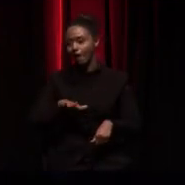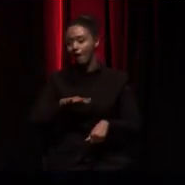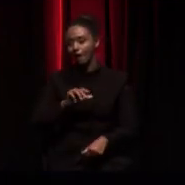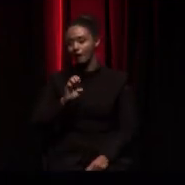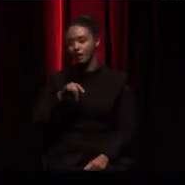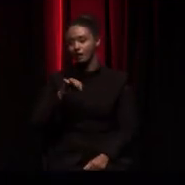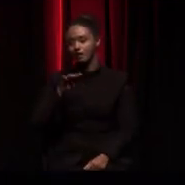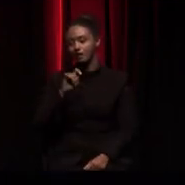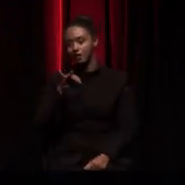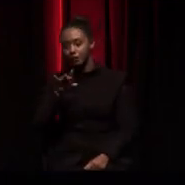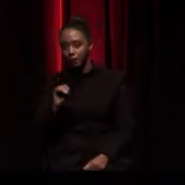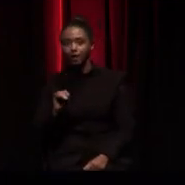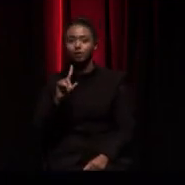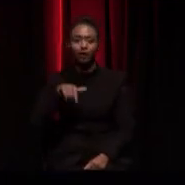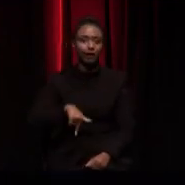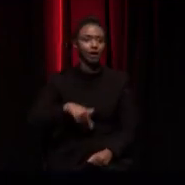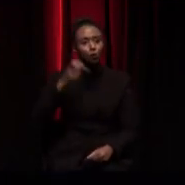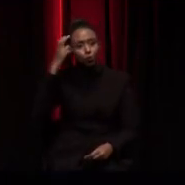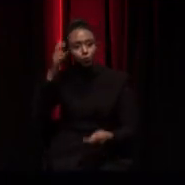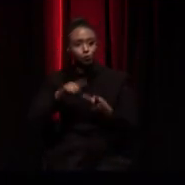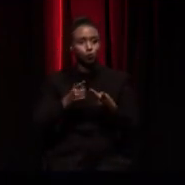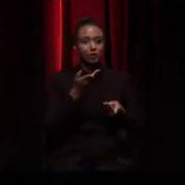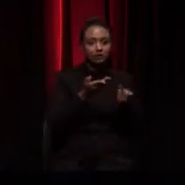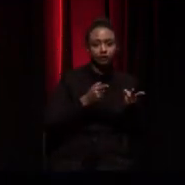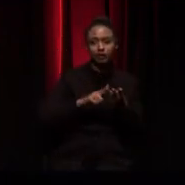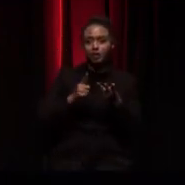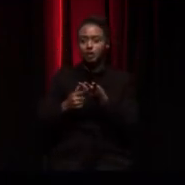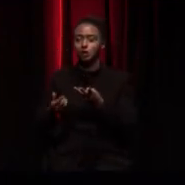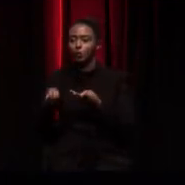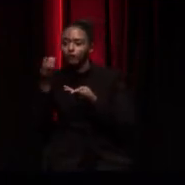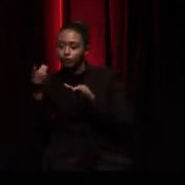also means service, culture, information, art.